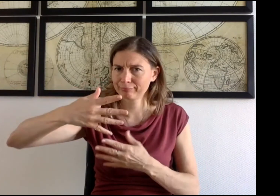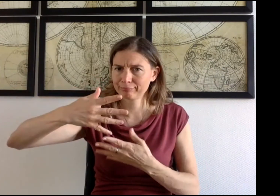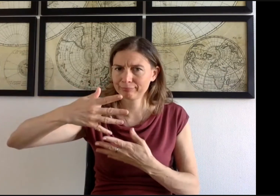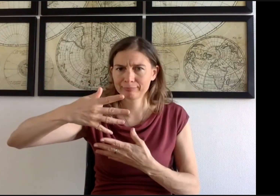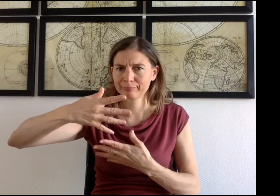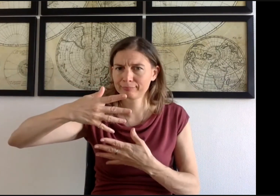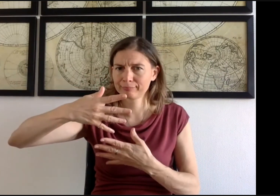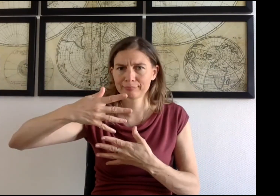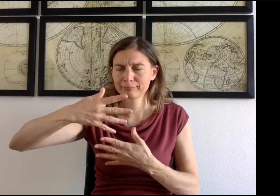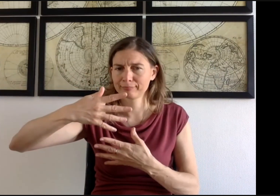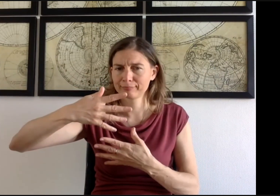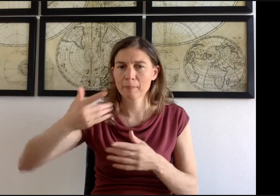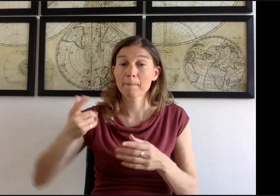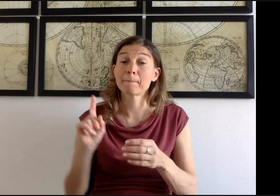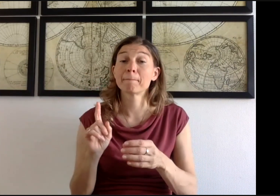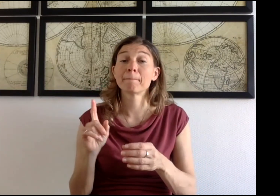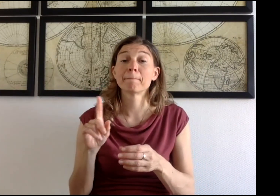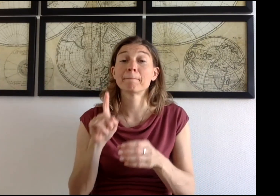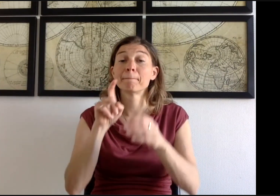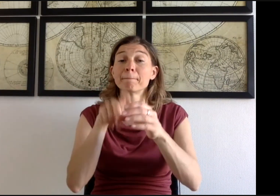Sorry. He's not here.